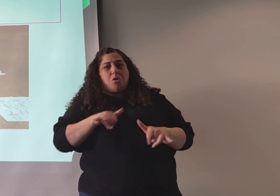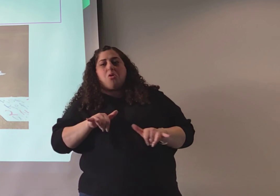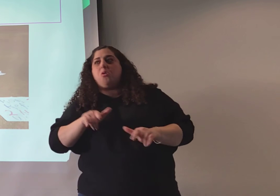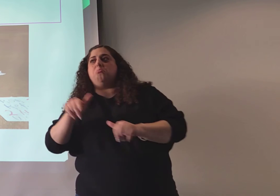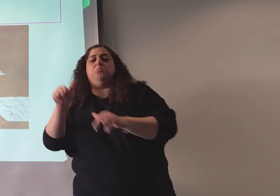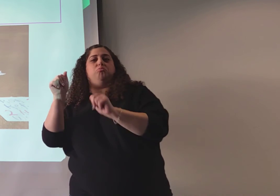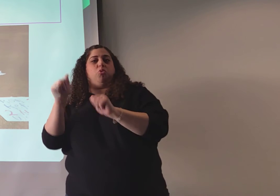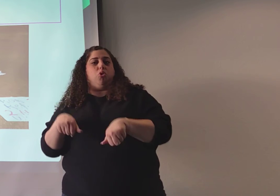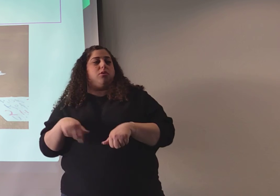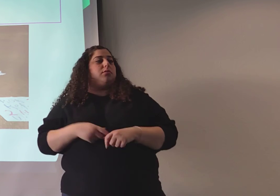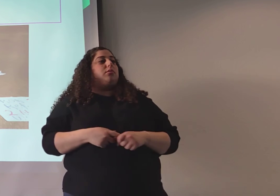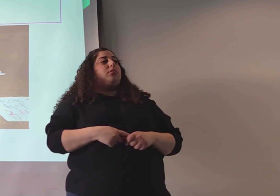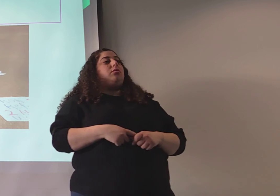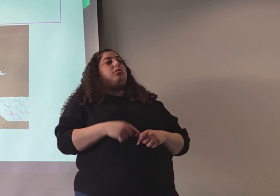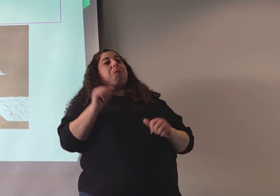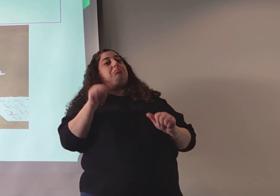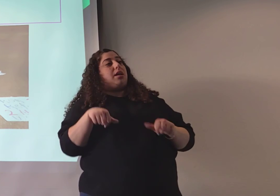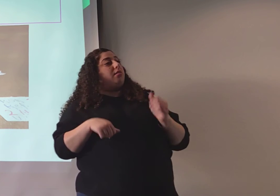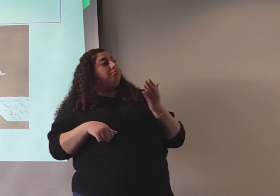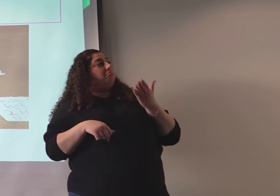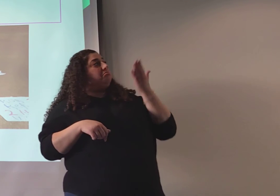It can be interpreted differently.